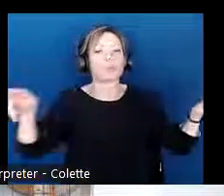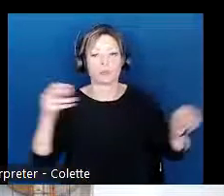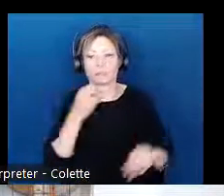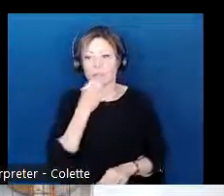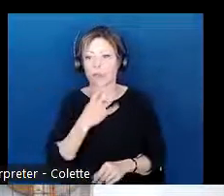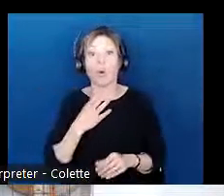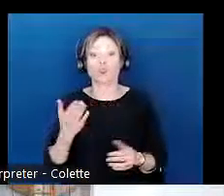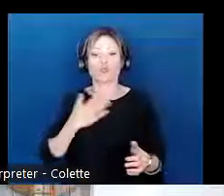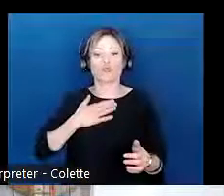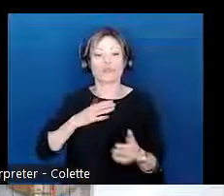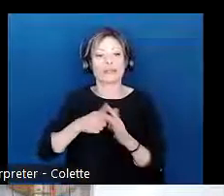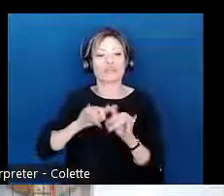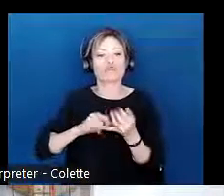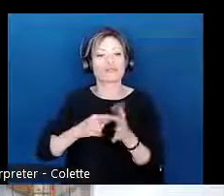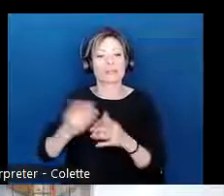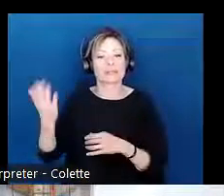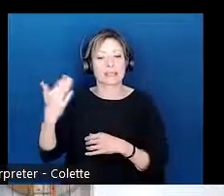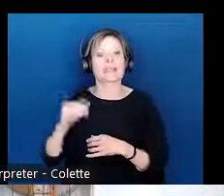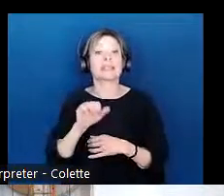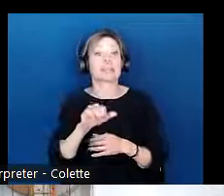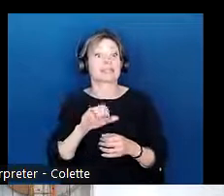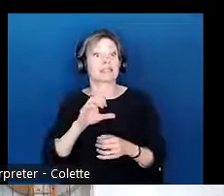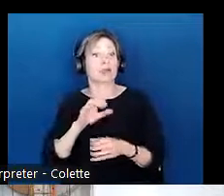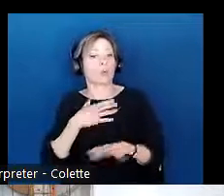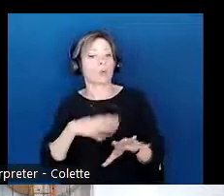um on like just when the camera pans around to the left in a minute yeah that's it